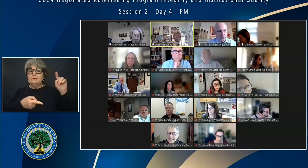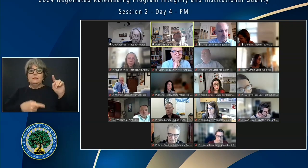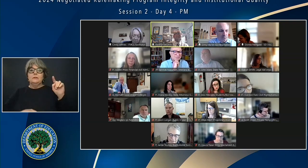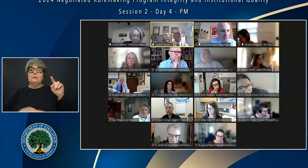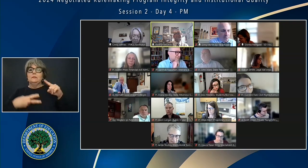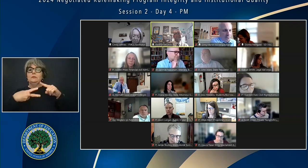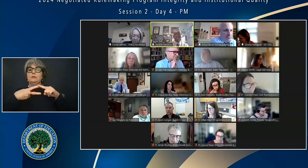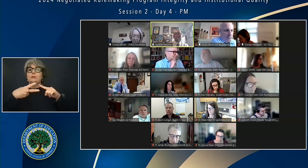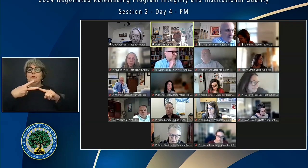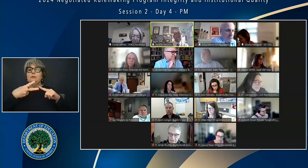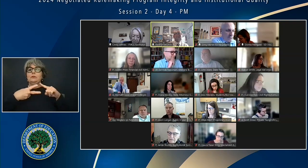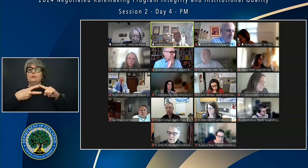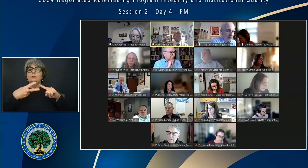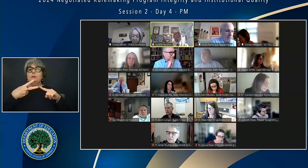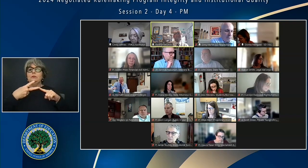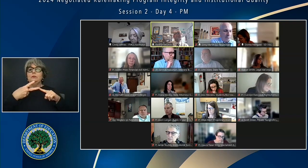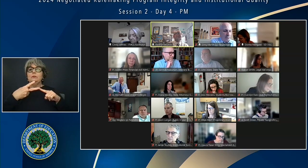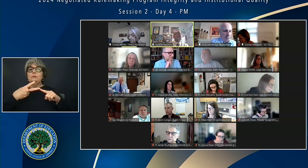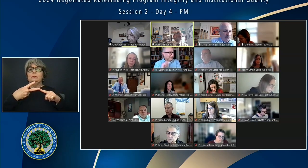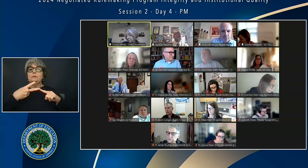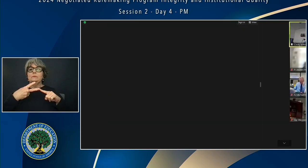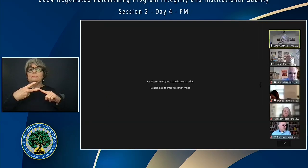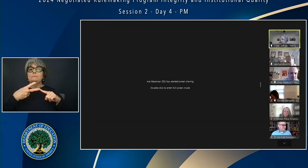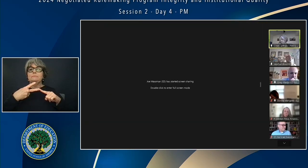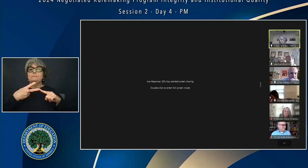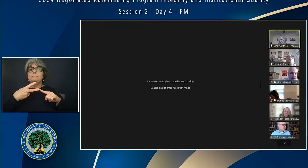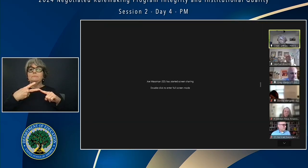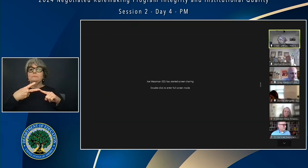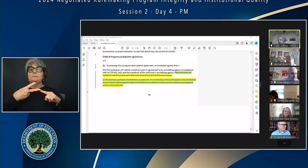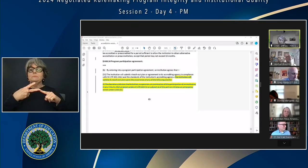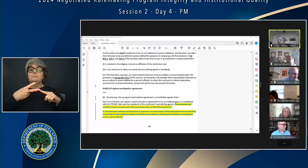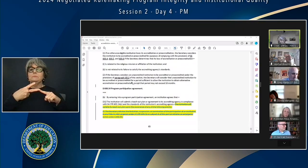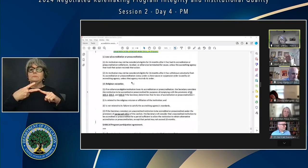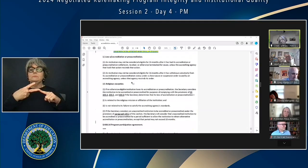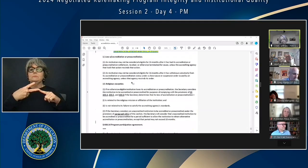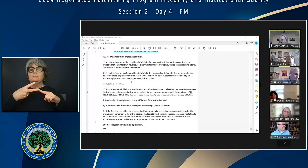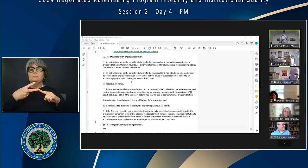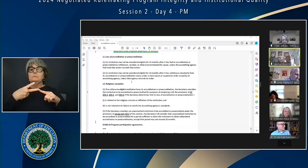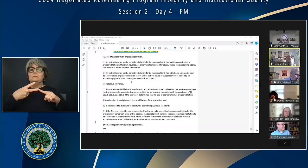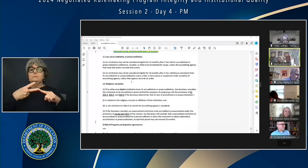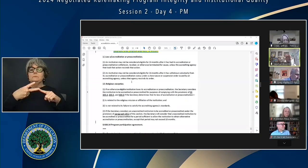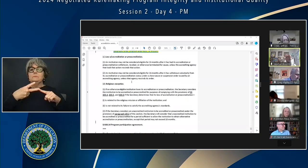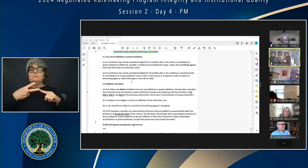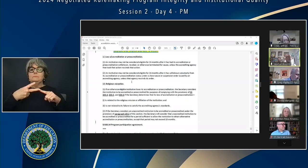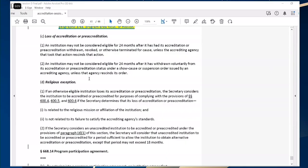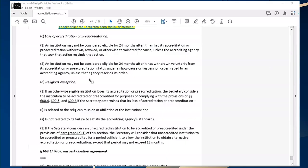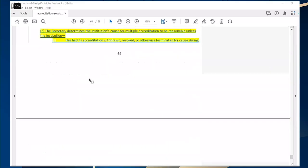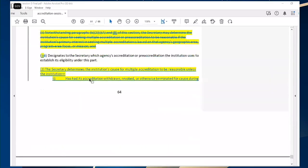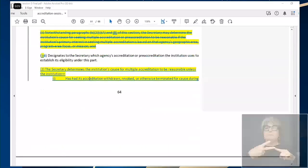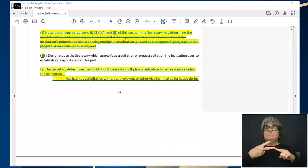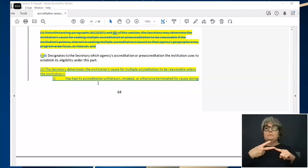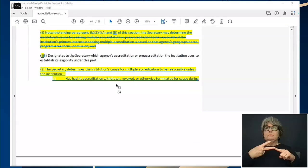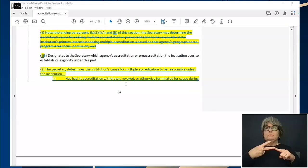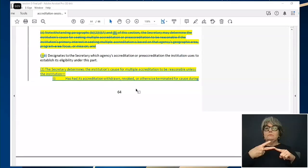64. And that- those changes there will